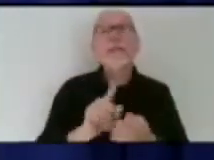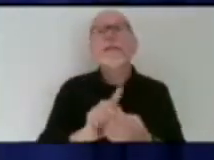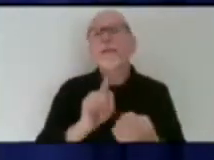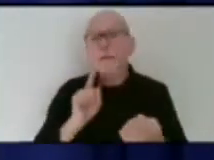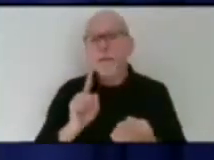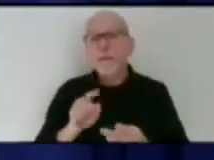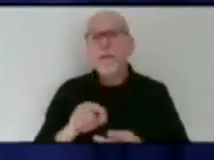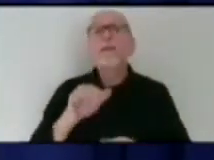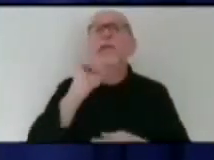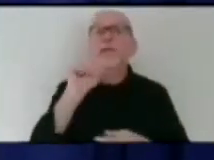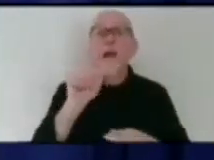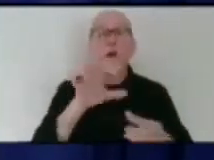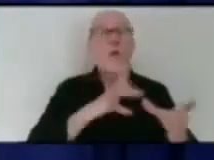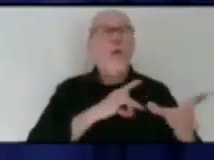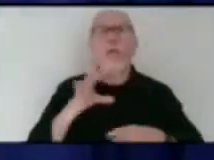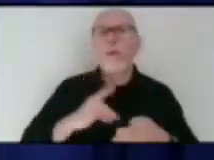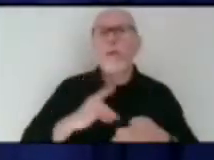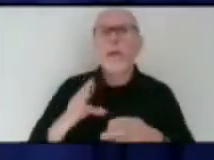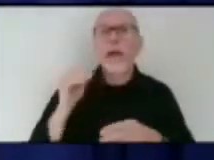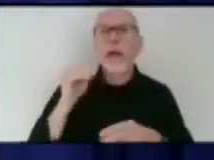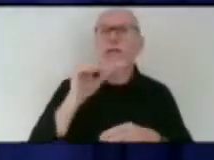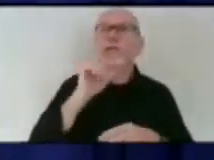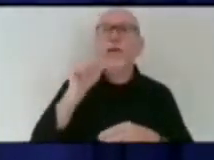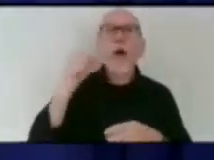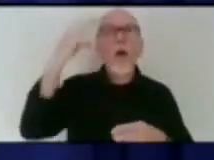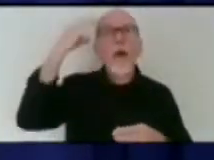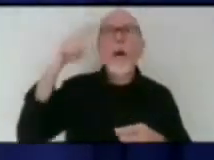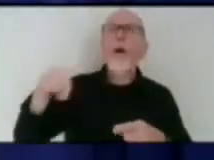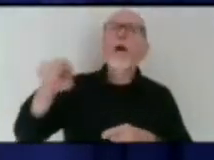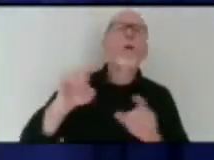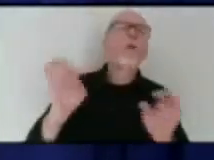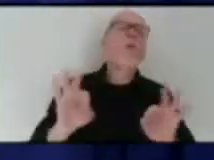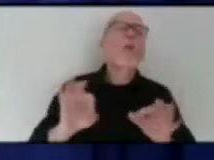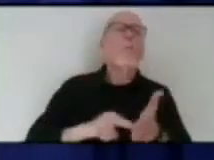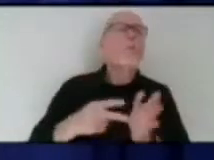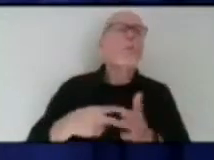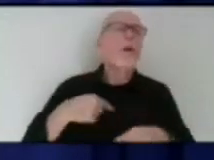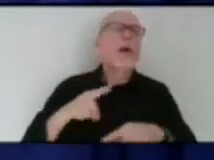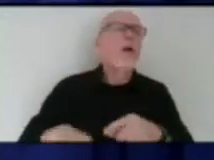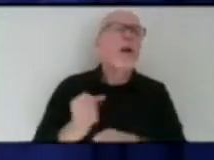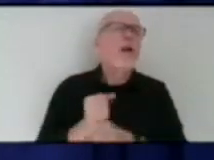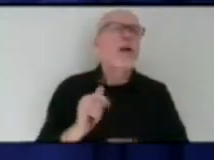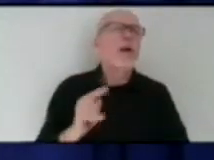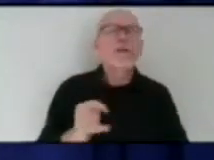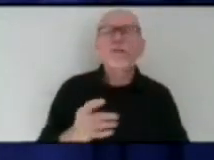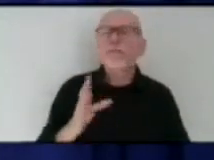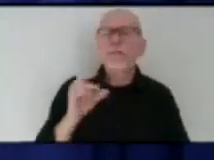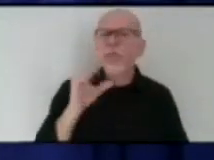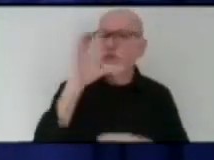or assuming that no one around you has the virus and therefore I won't get it. That assumption can be fatal.